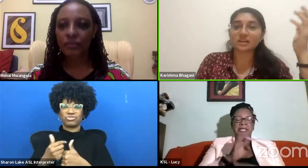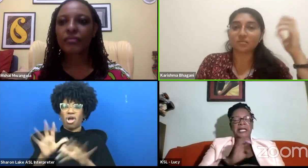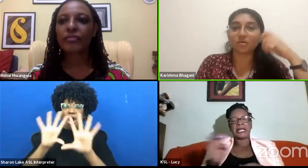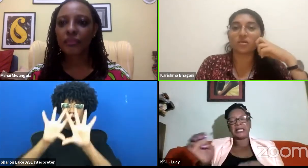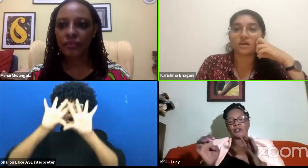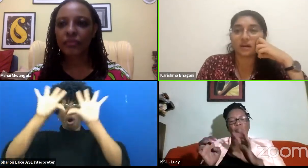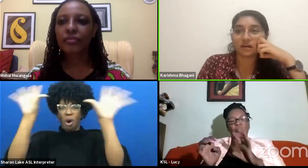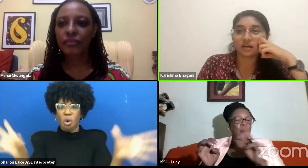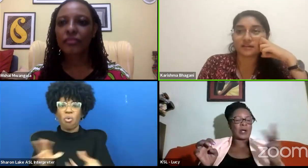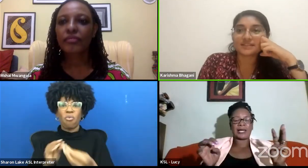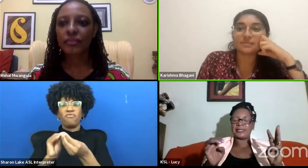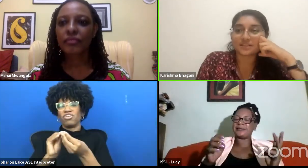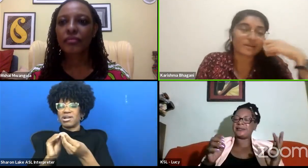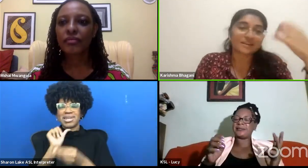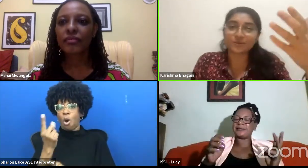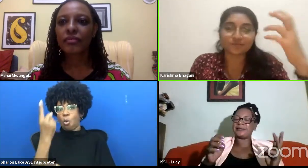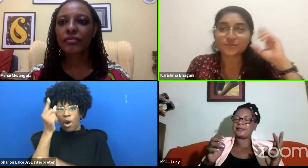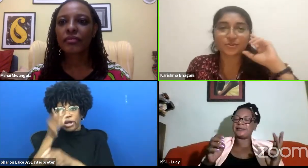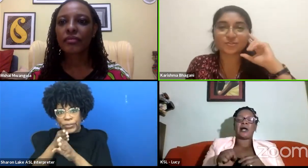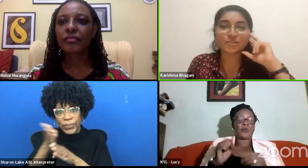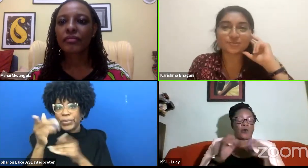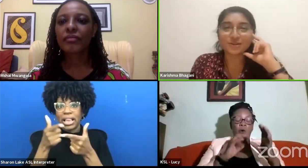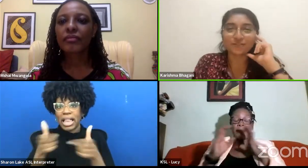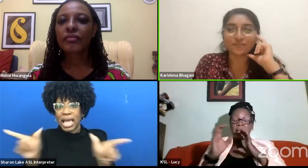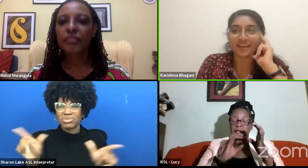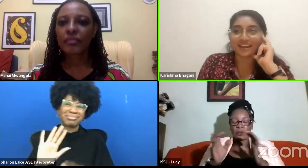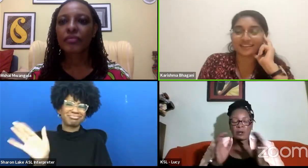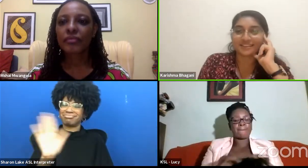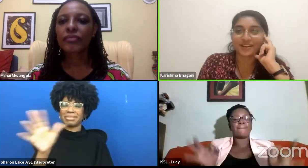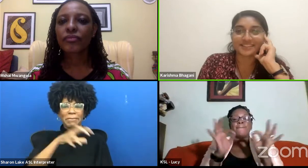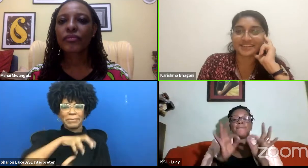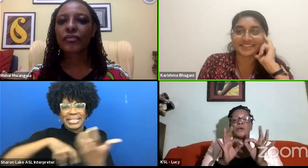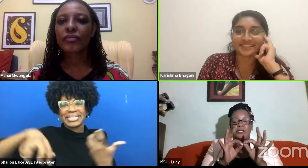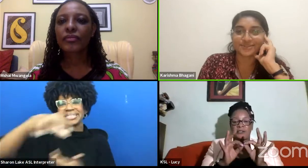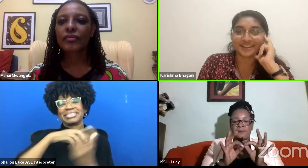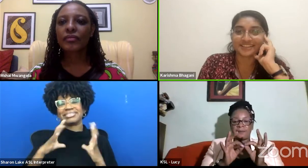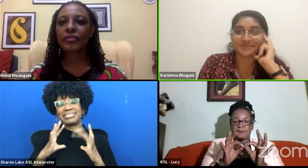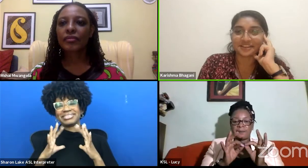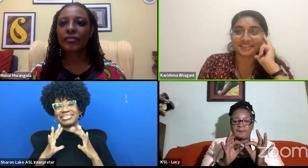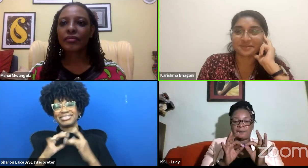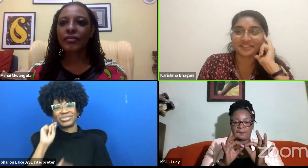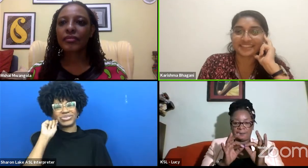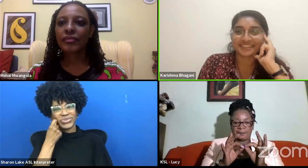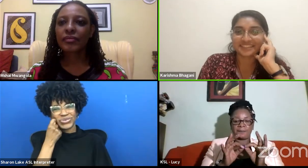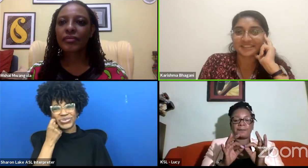in a more seamless way, so just to build off of that, I think fascinating that you had a similar experience.